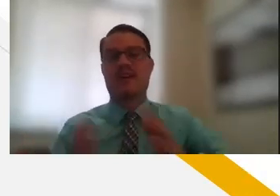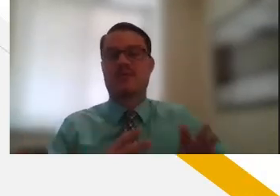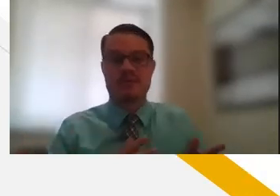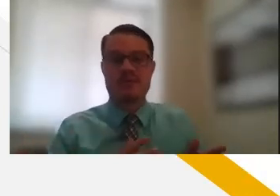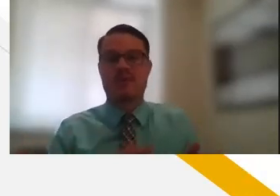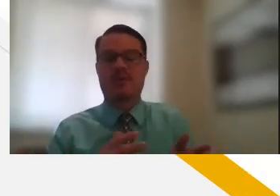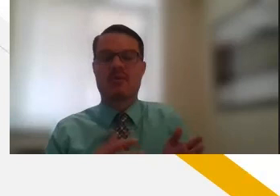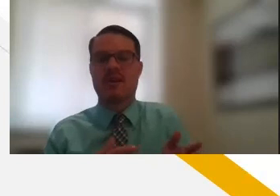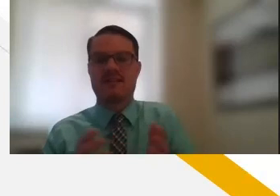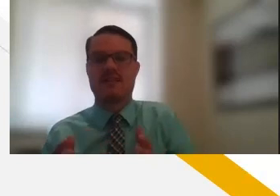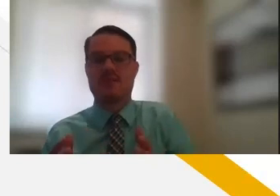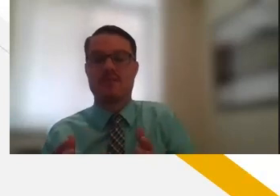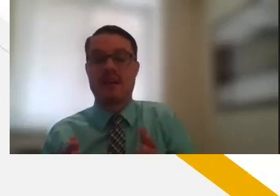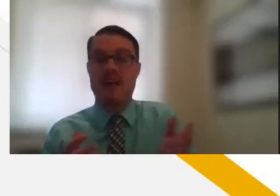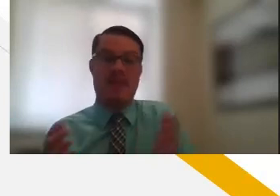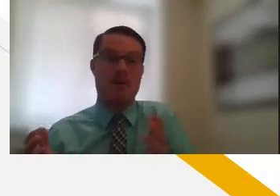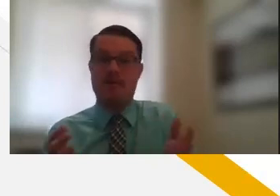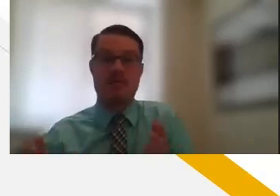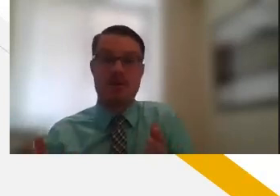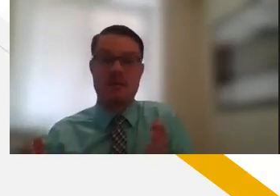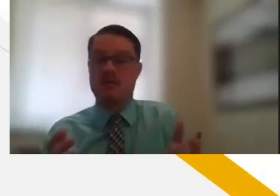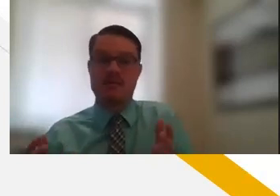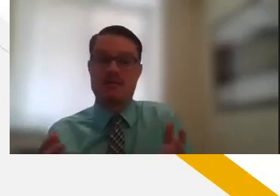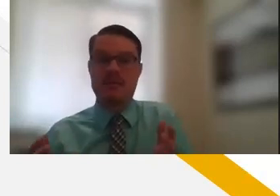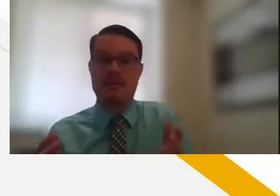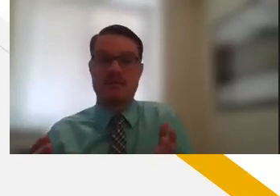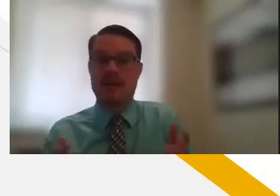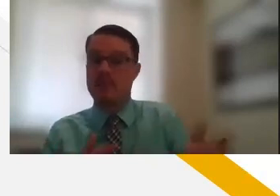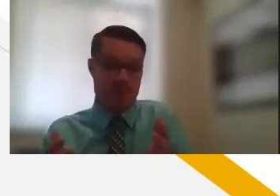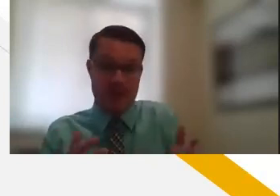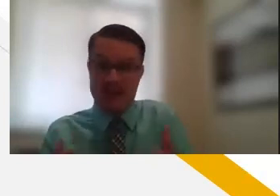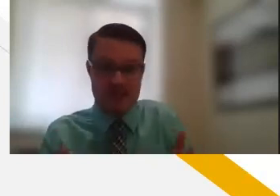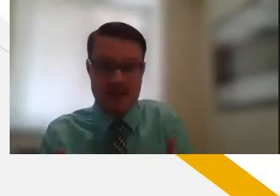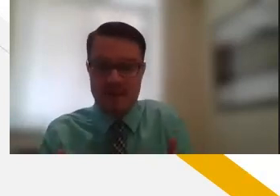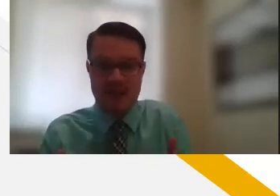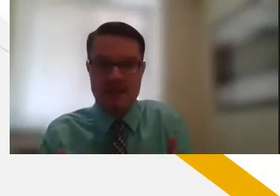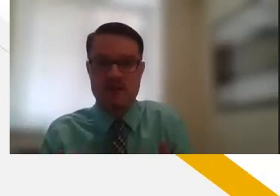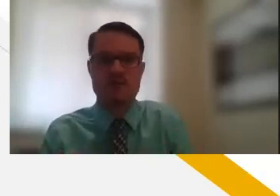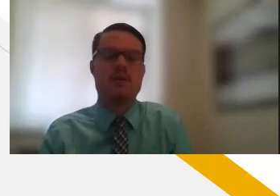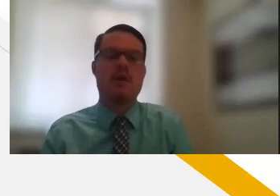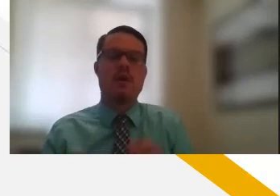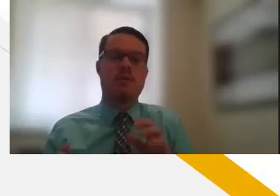if there's an afterschool program or activity or something, and they wanna be a part of it and their disability could impact them, they need to be accommodated too.